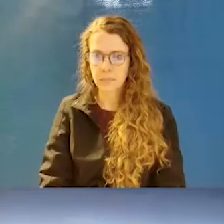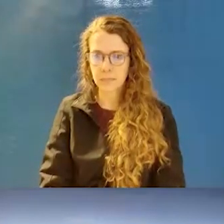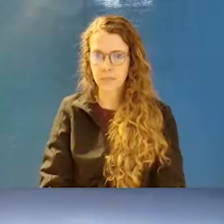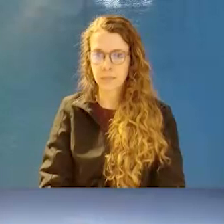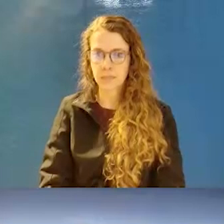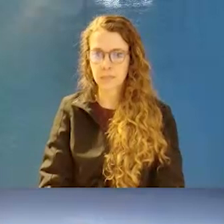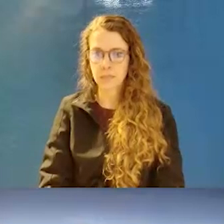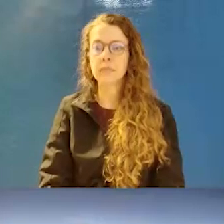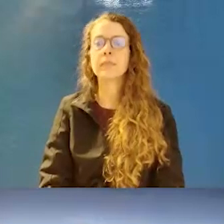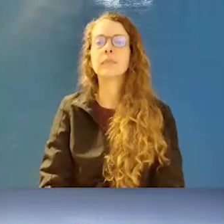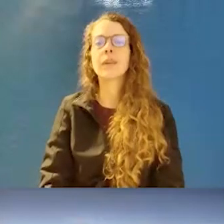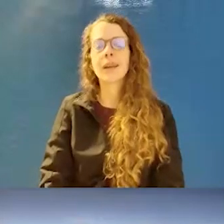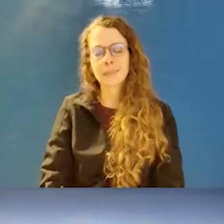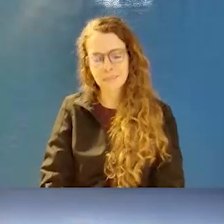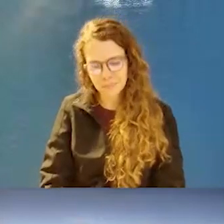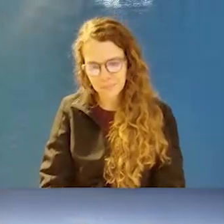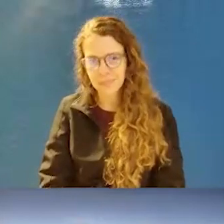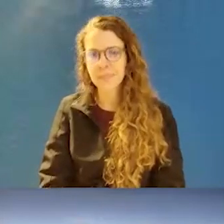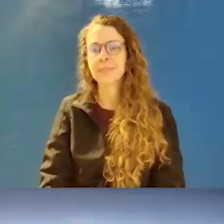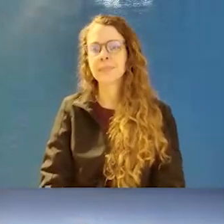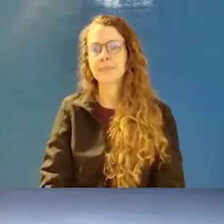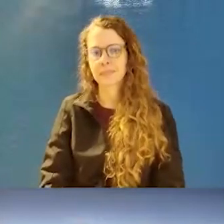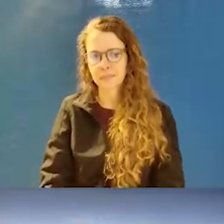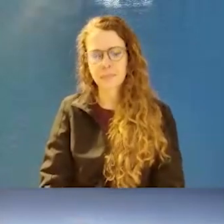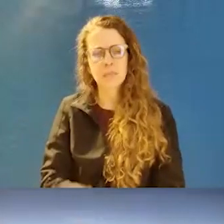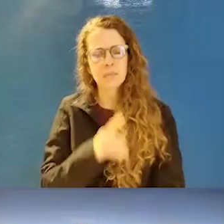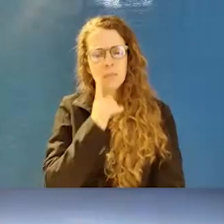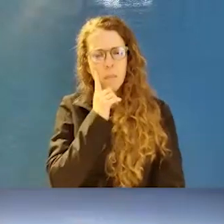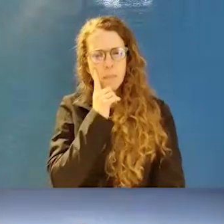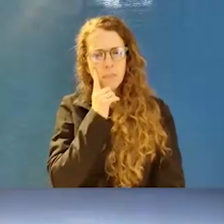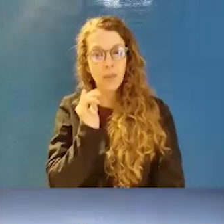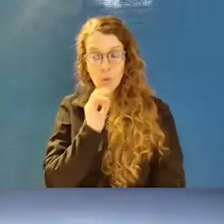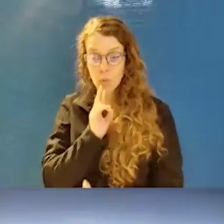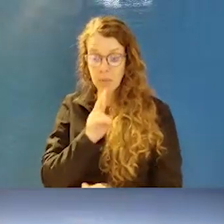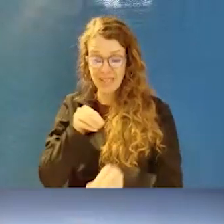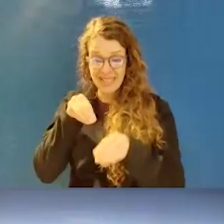Oh yeah. So if you I think yeah, if you’re responding within the discussion